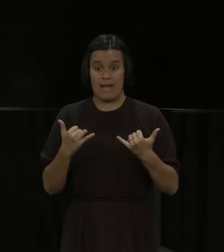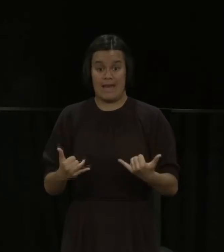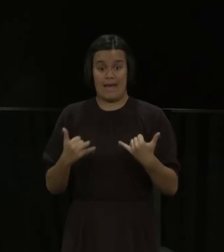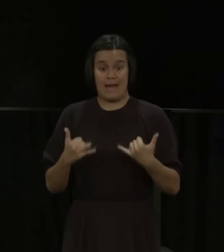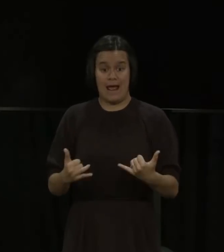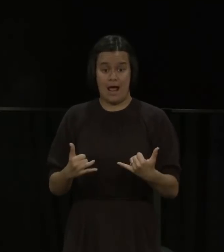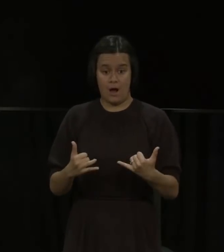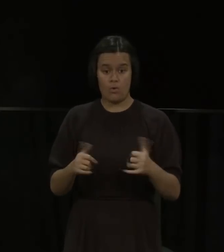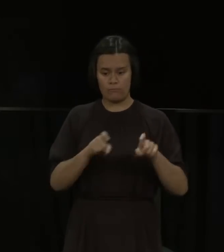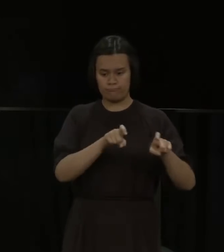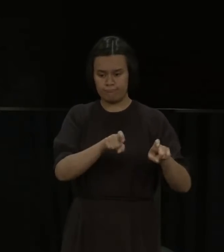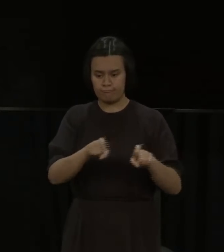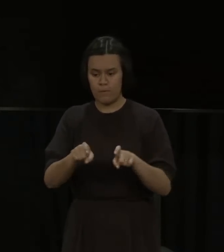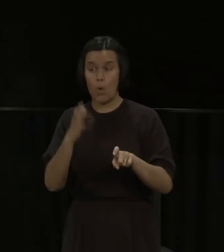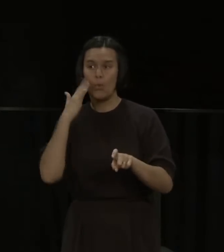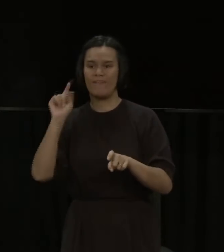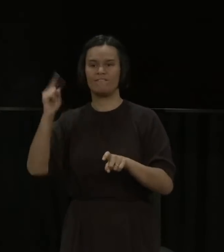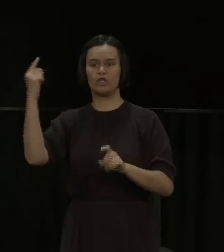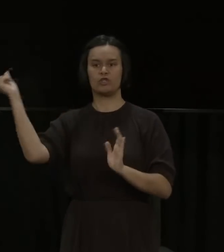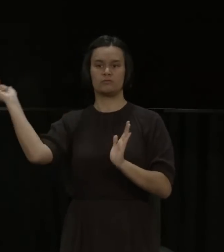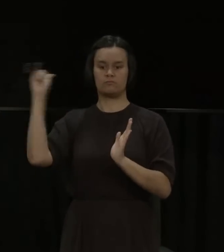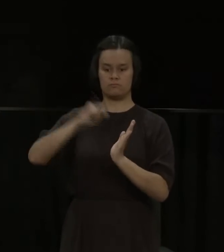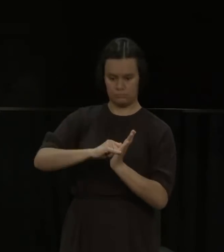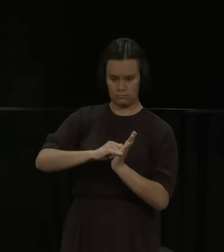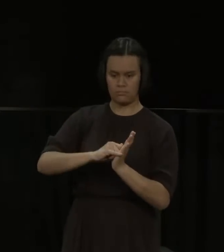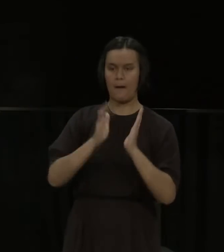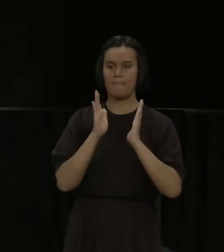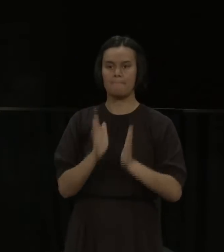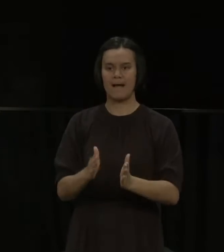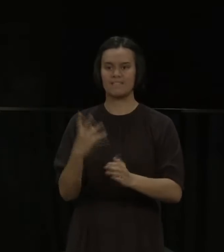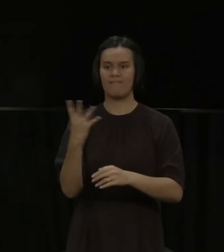Are thereby spoke arrangements for travelling sporting teams?>> One of the things around sports teams, and